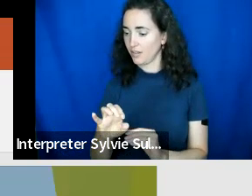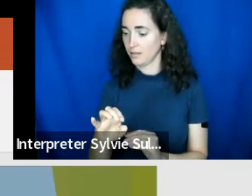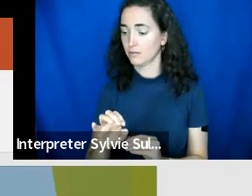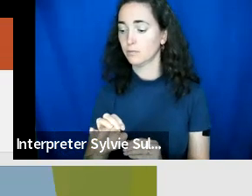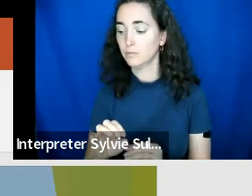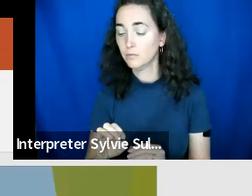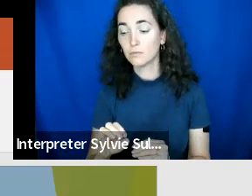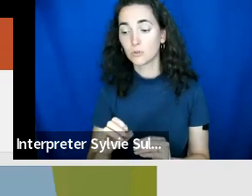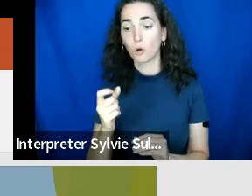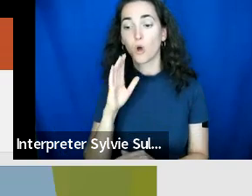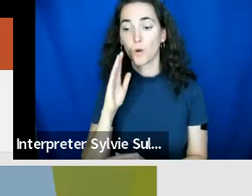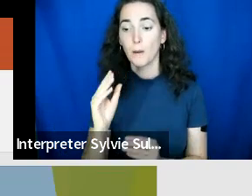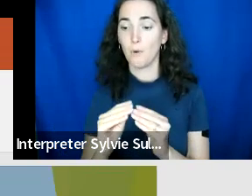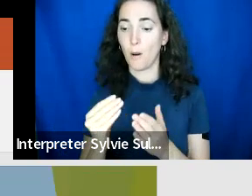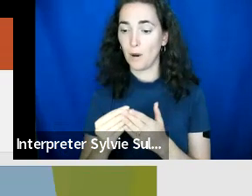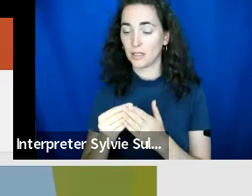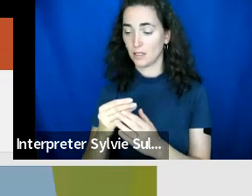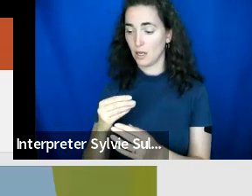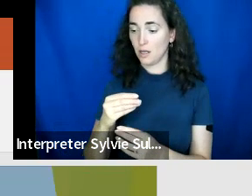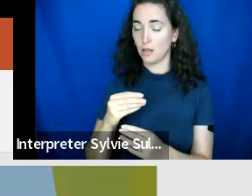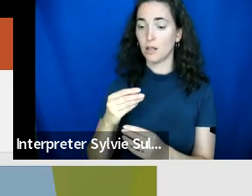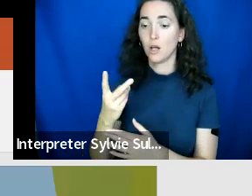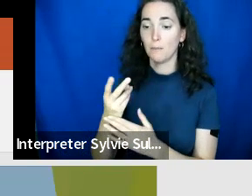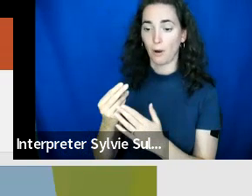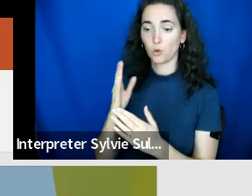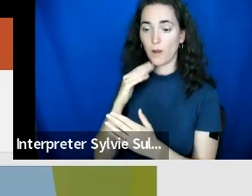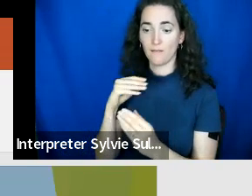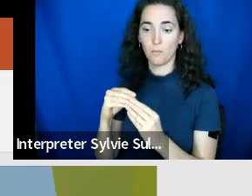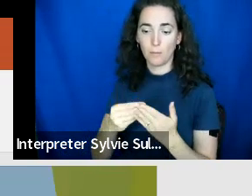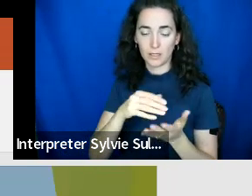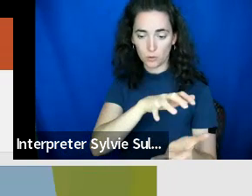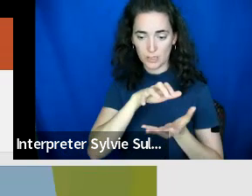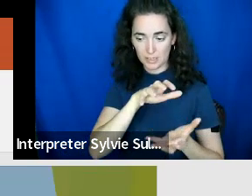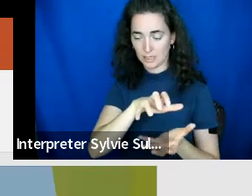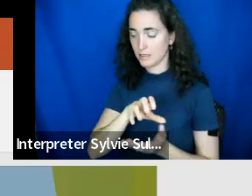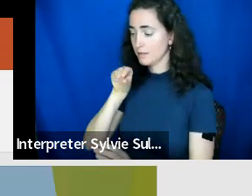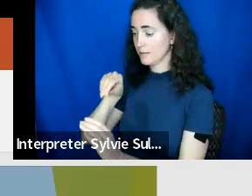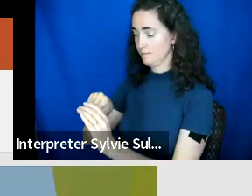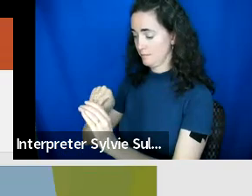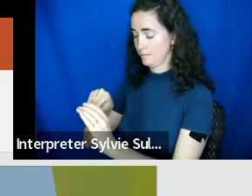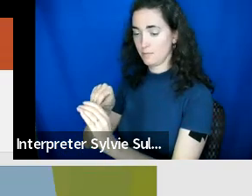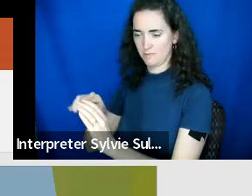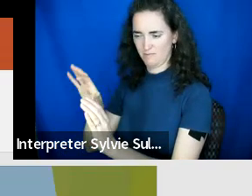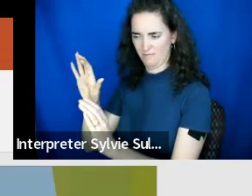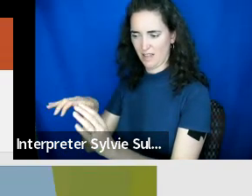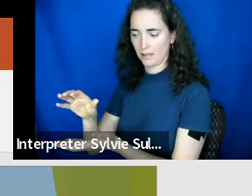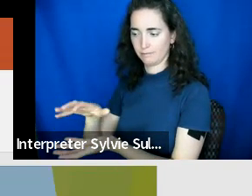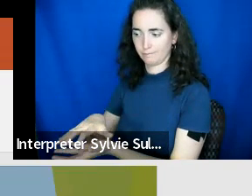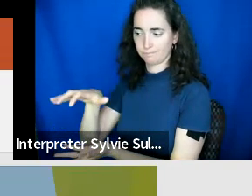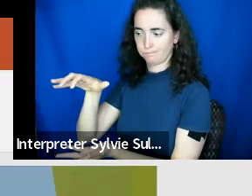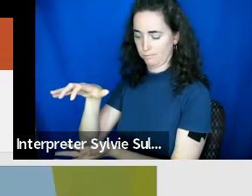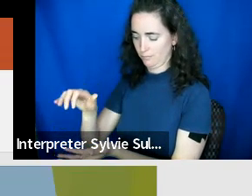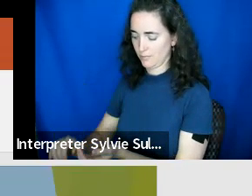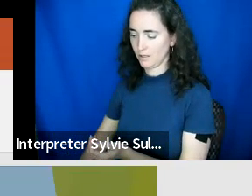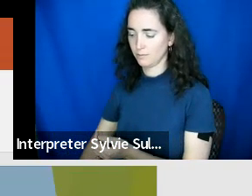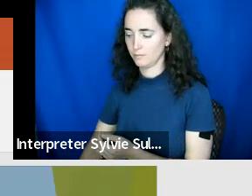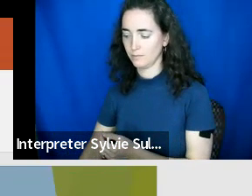funding that will come from those 2 revenue streams and go into this statutorily dedicated fund.